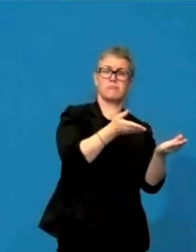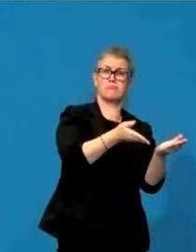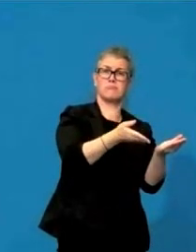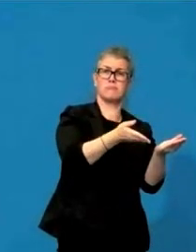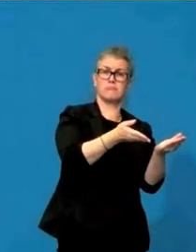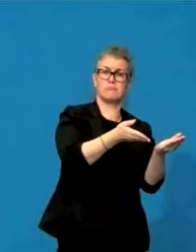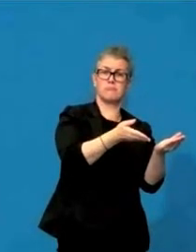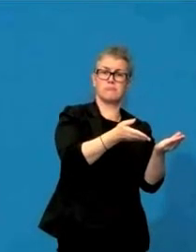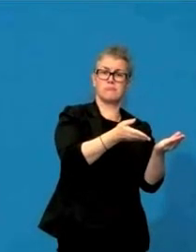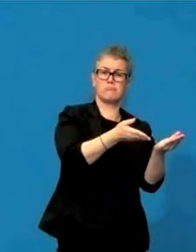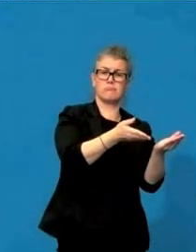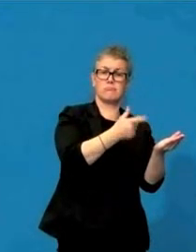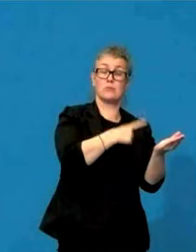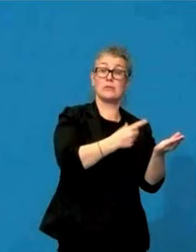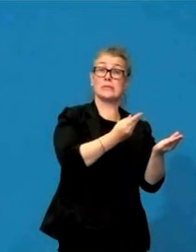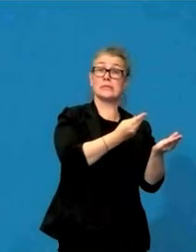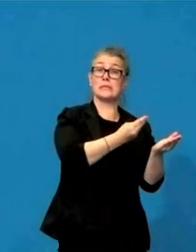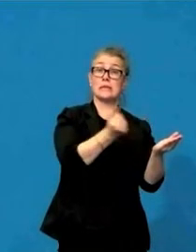certain people don't actually go to that organisation.